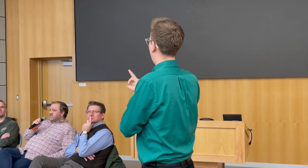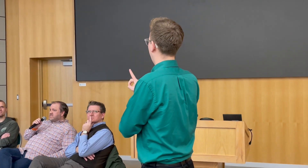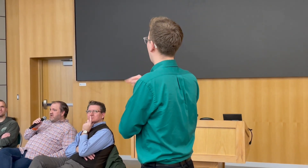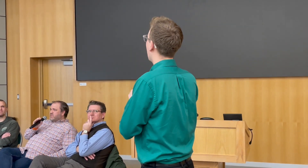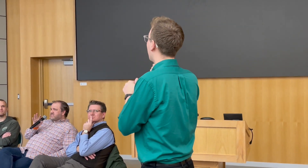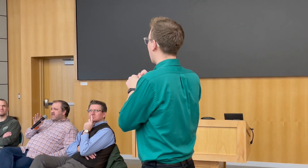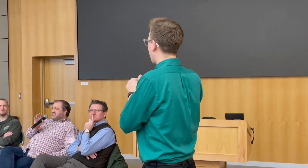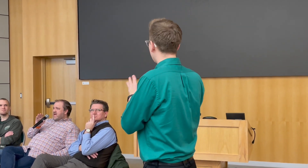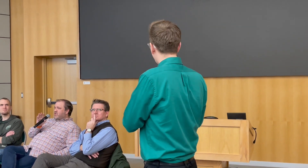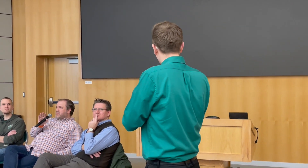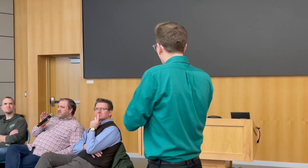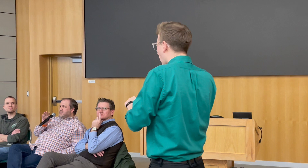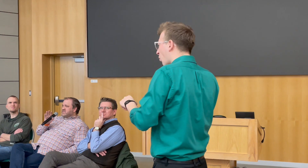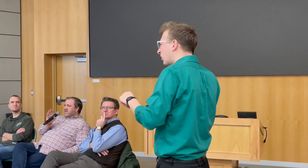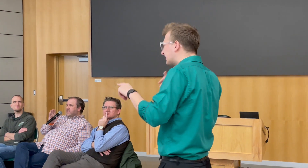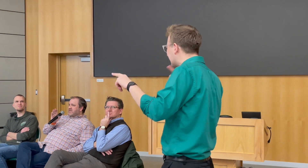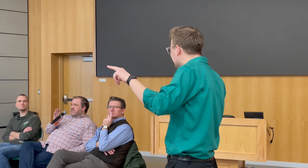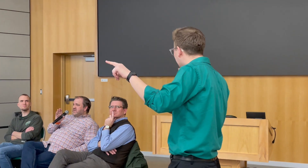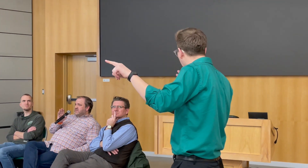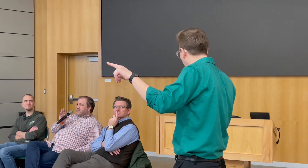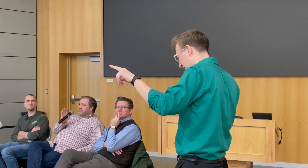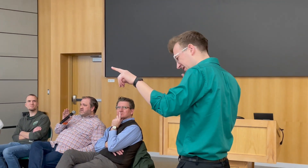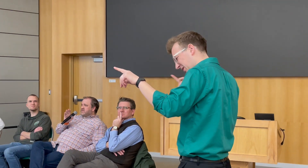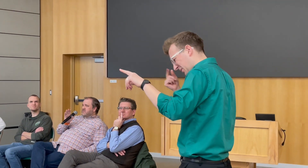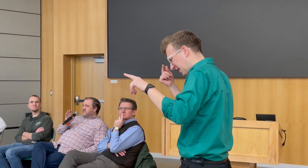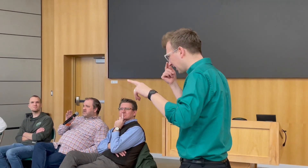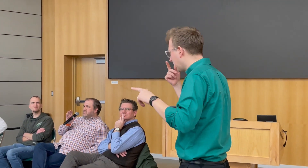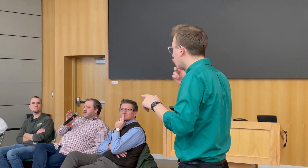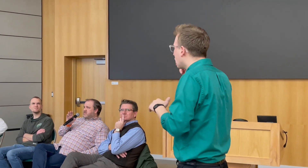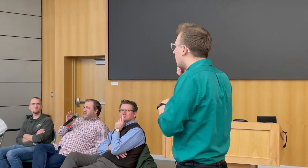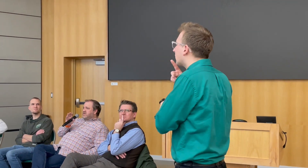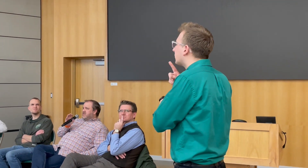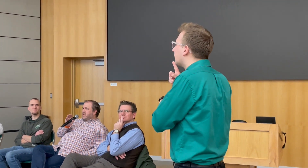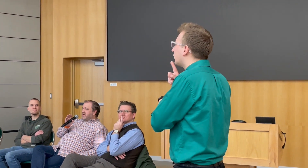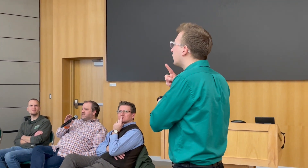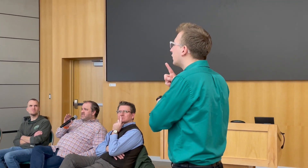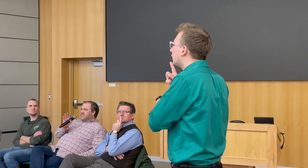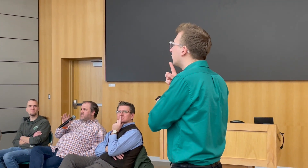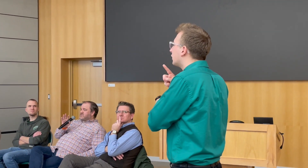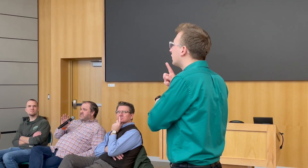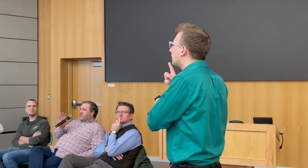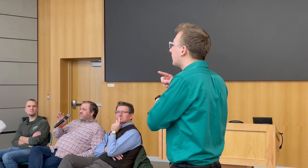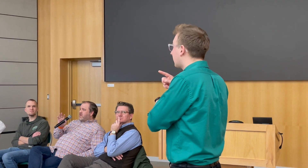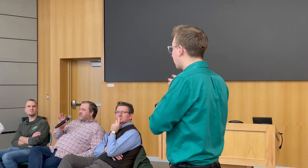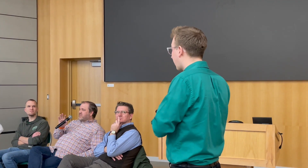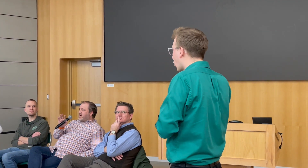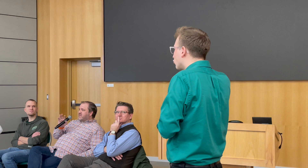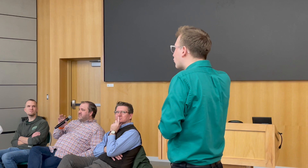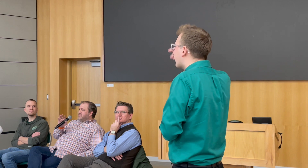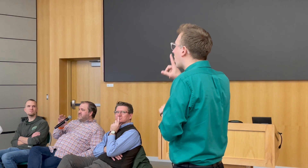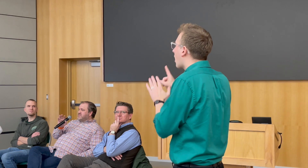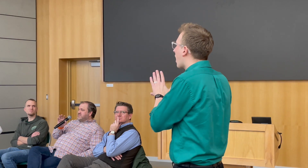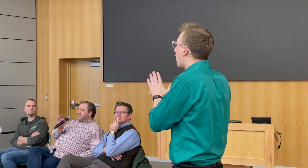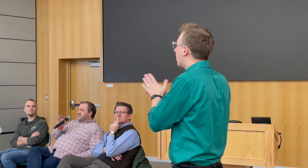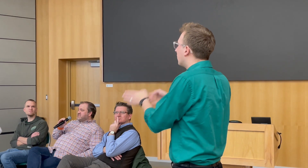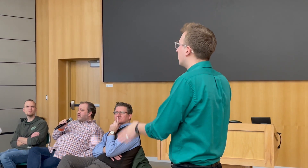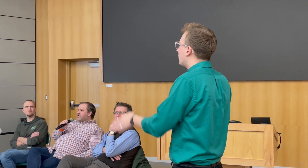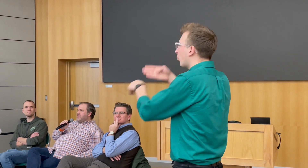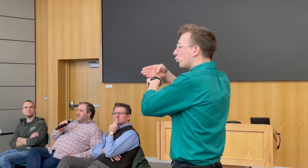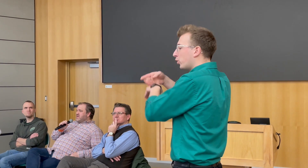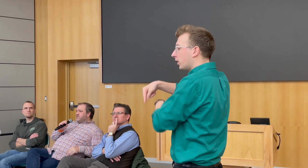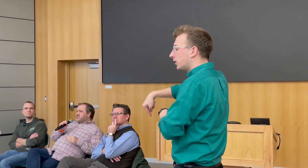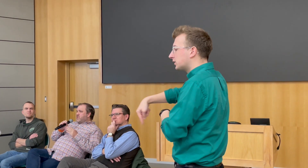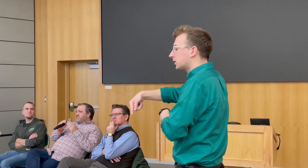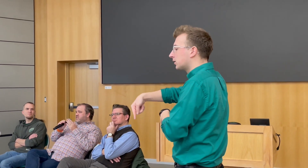and saying what's that sound it's like a and he said it to grandfa talk so it was going through